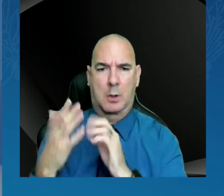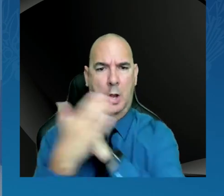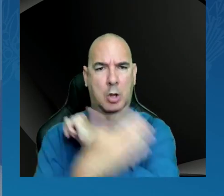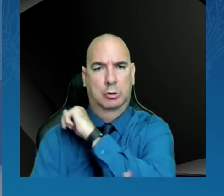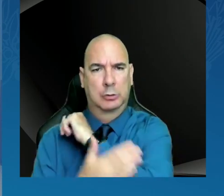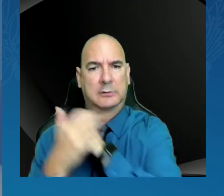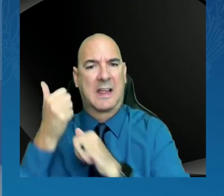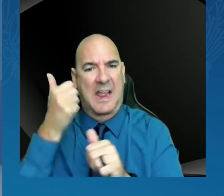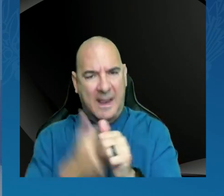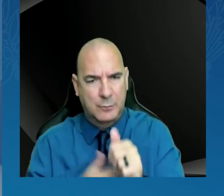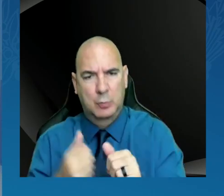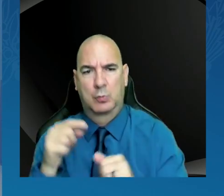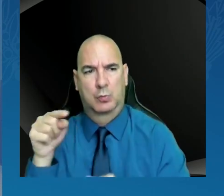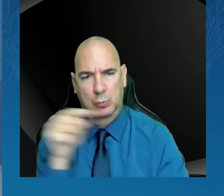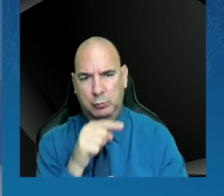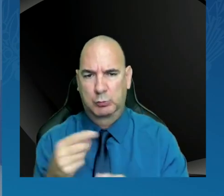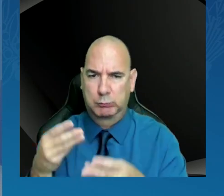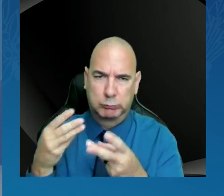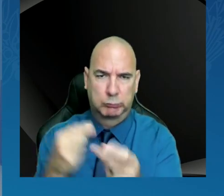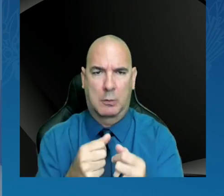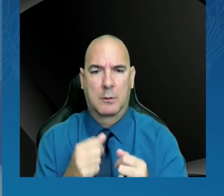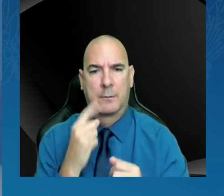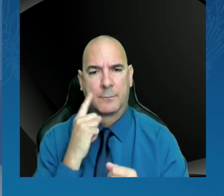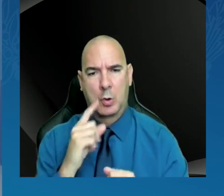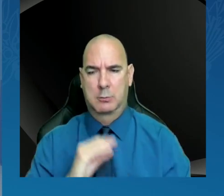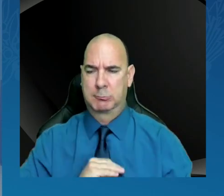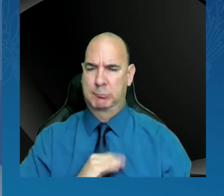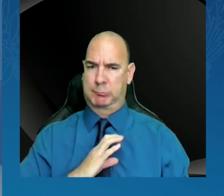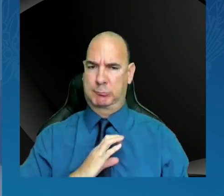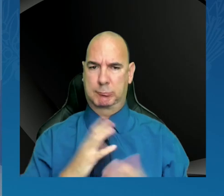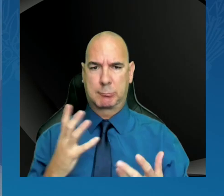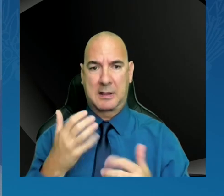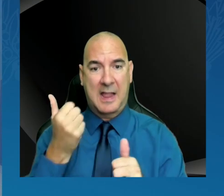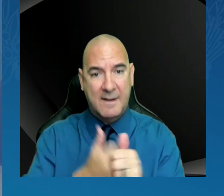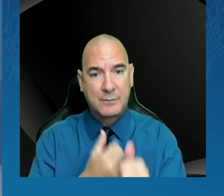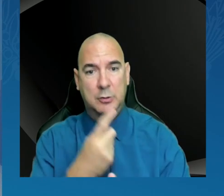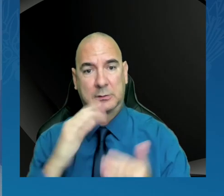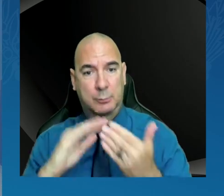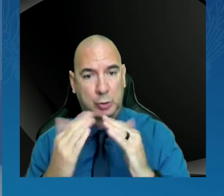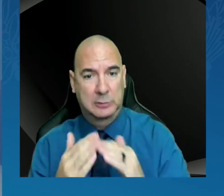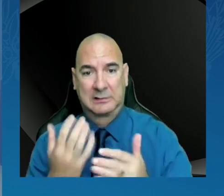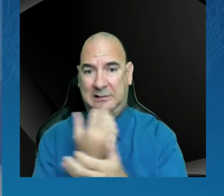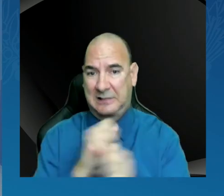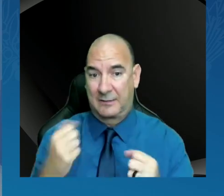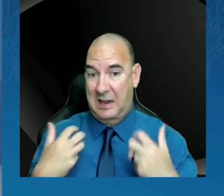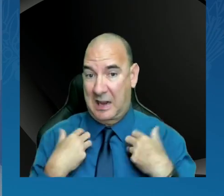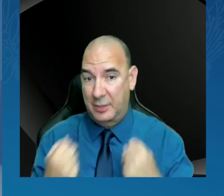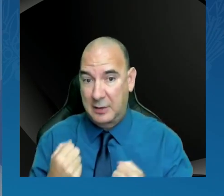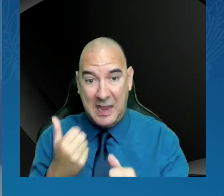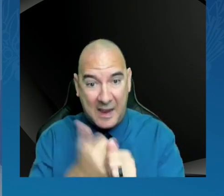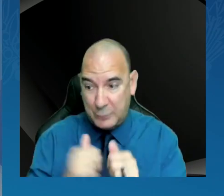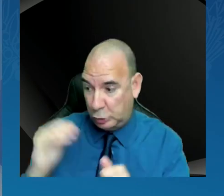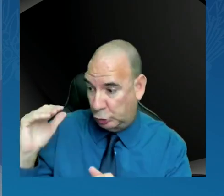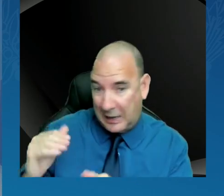where every community is safe and healthy, and where every child can reach their God-given potential.